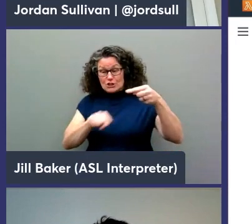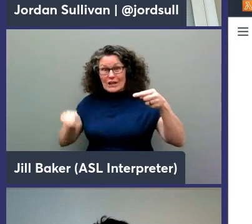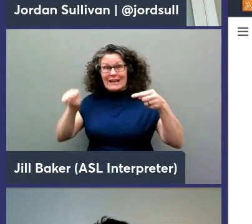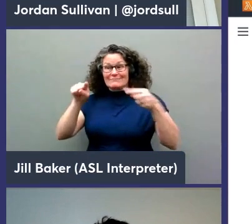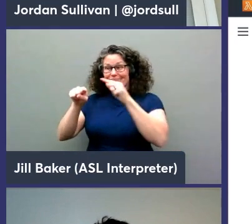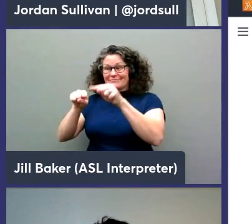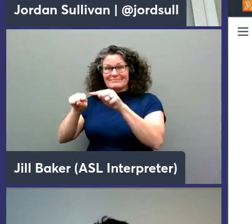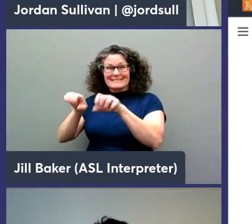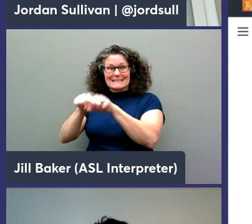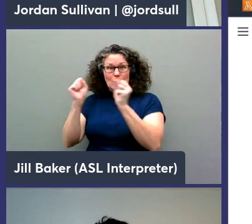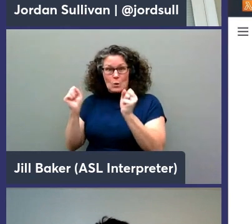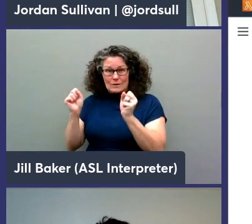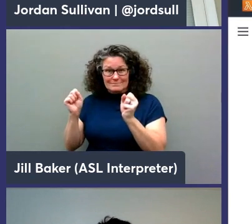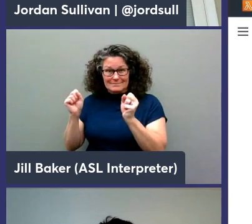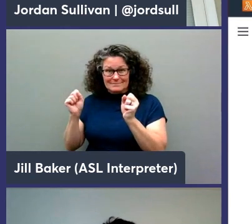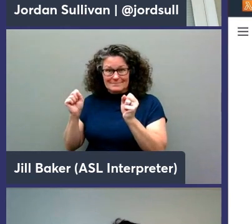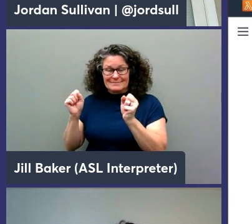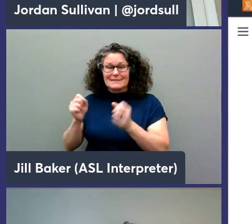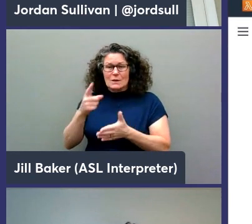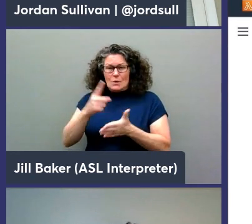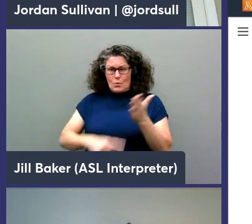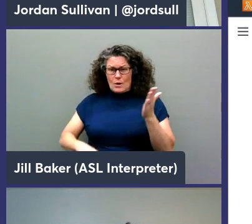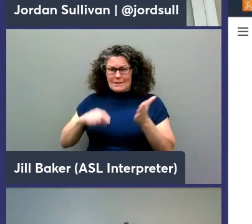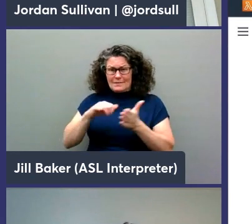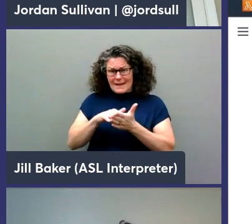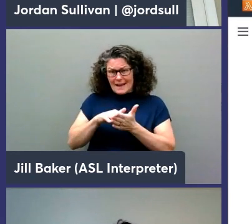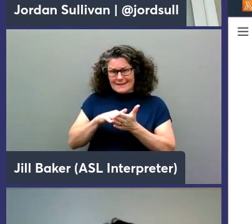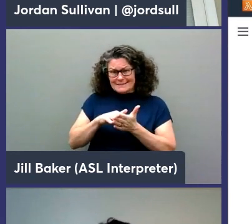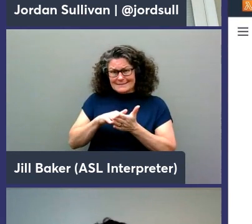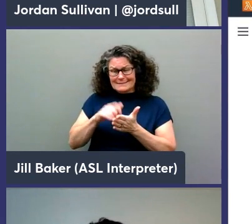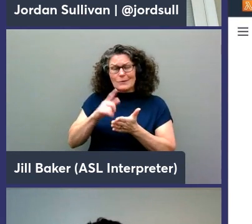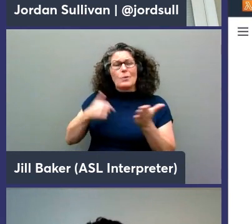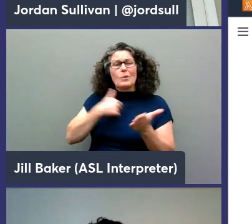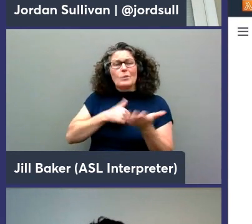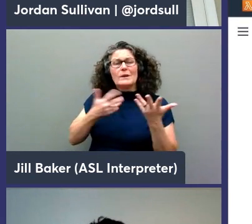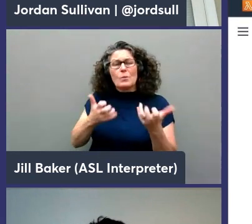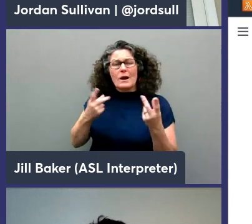So, what we wanna do is to take the task token